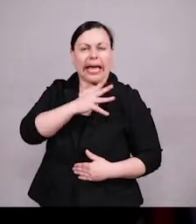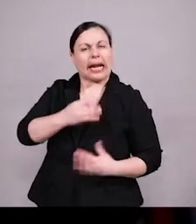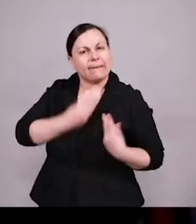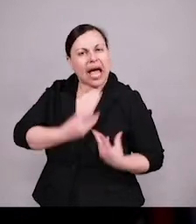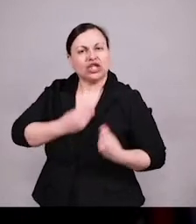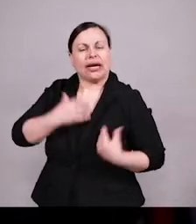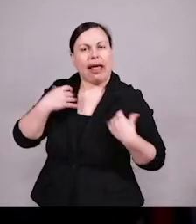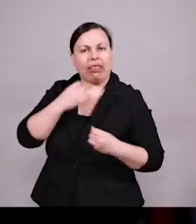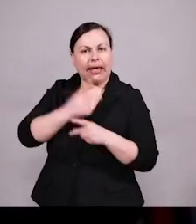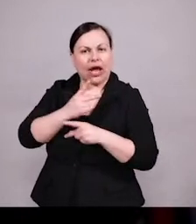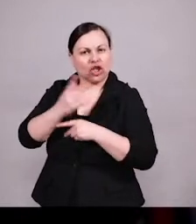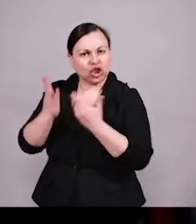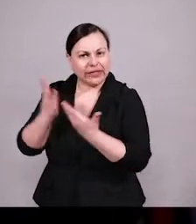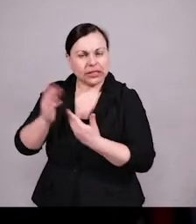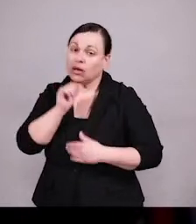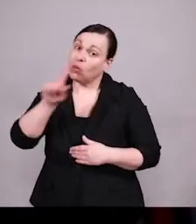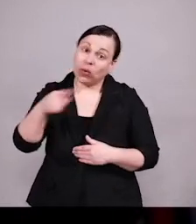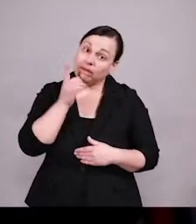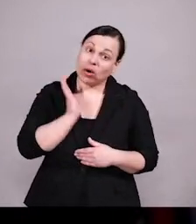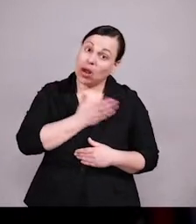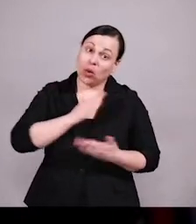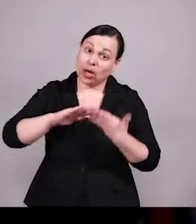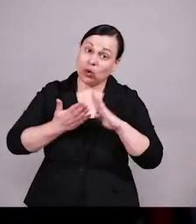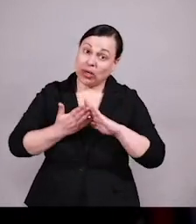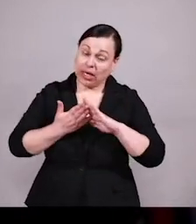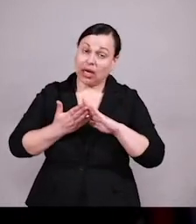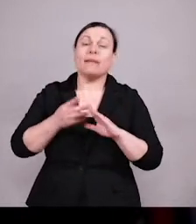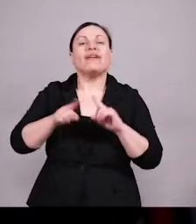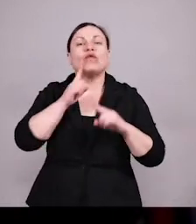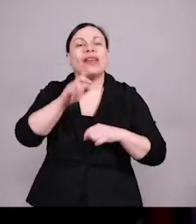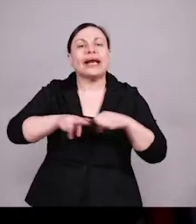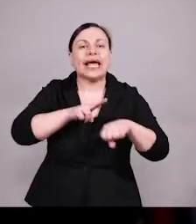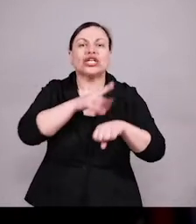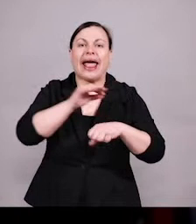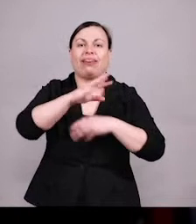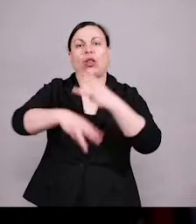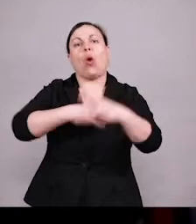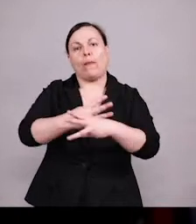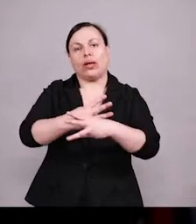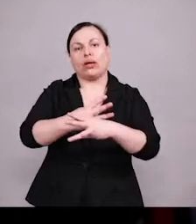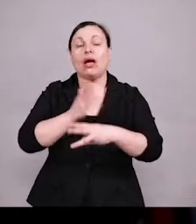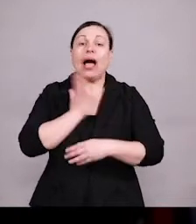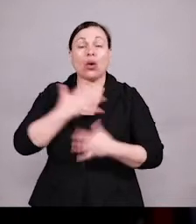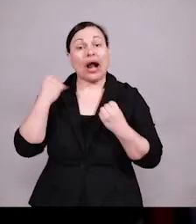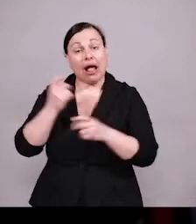services, not just to our community but to the nation and the globe. Our health care providers